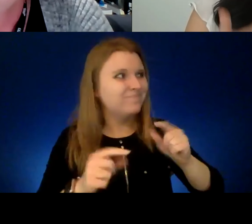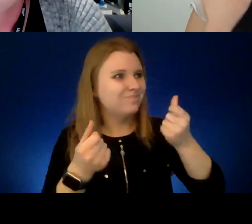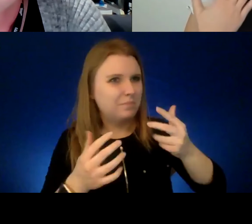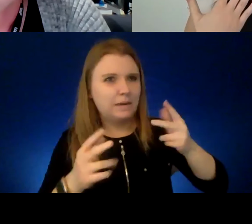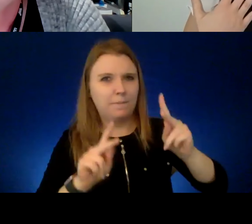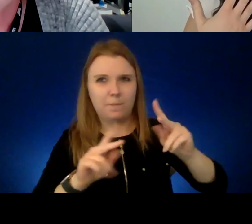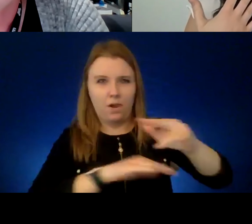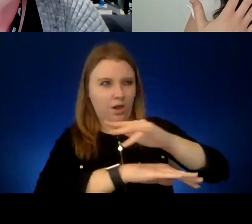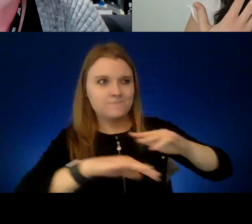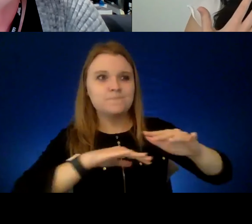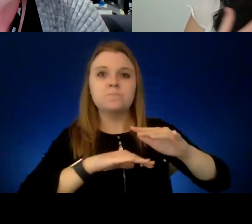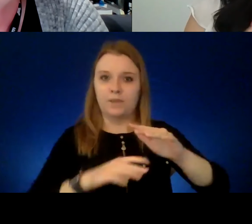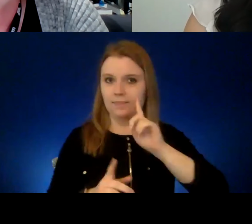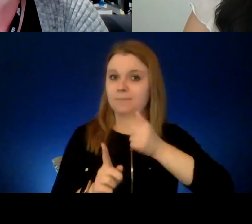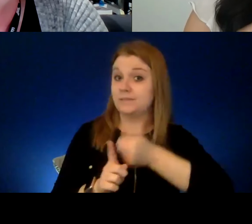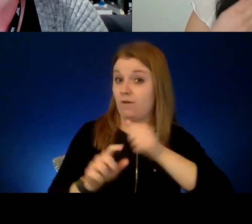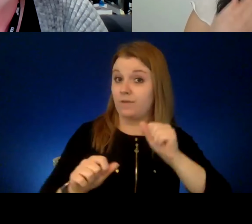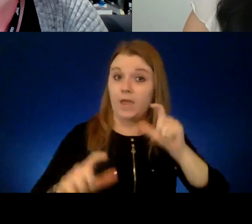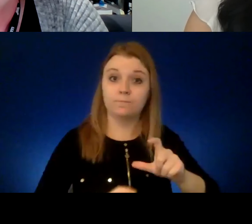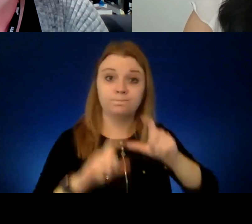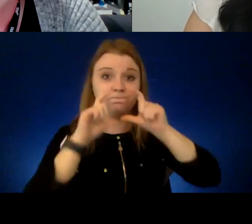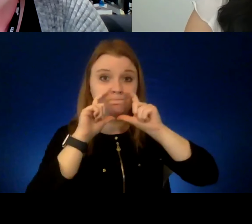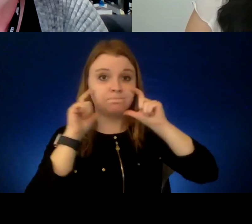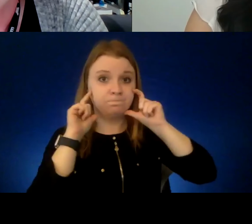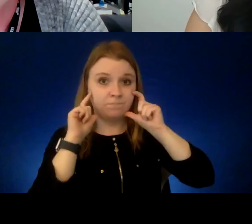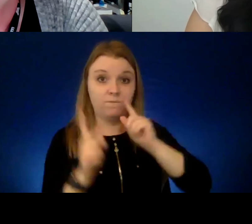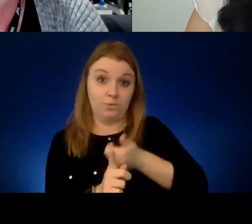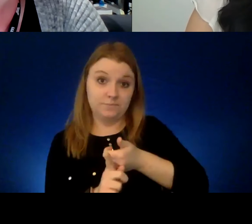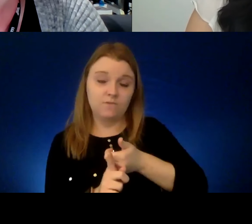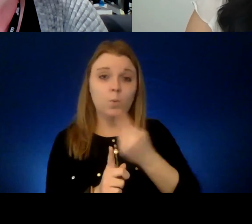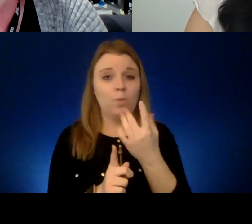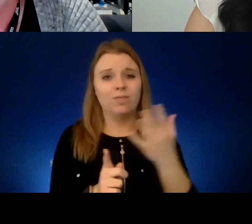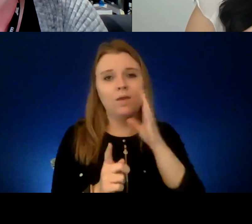they can at least protect themselves. And then the one thing that I would really encourage